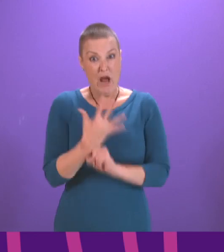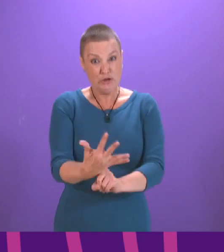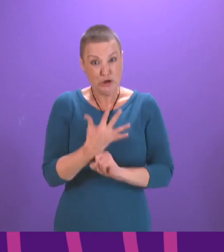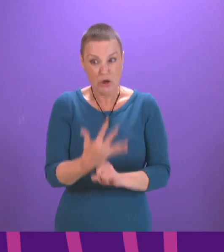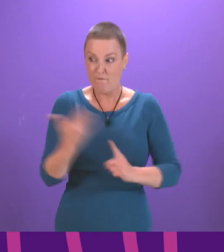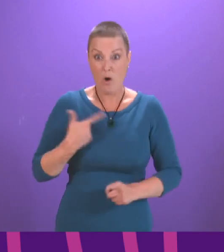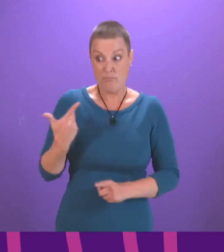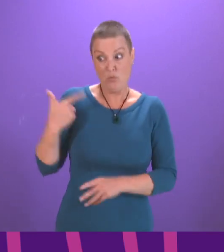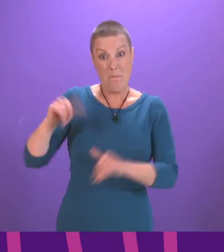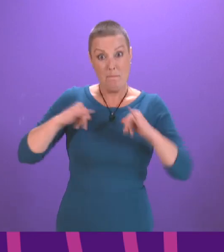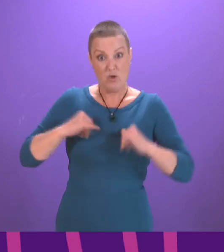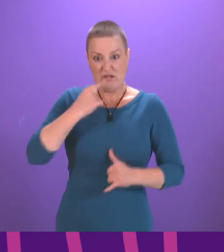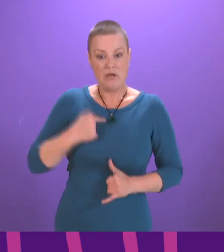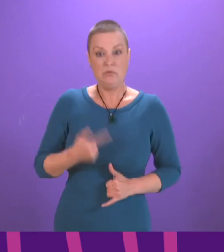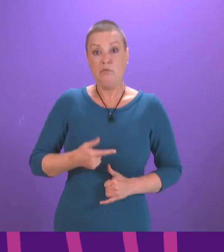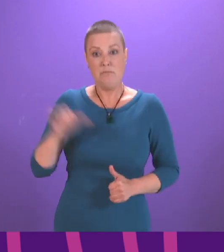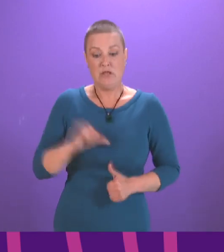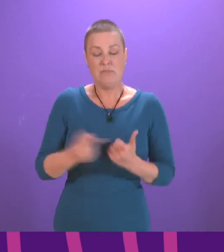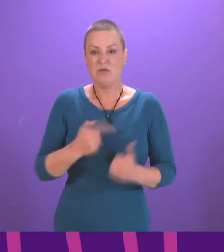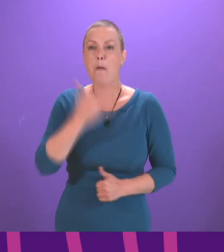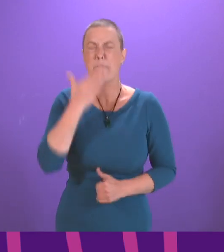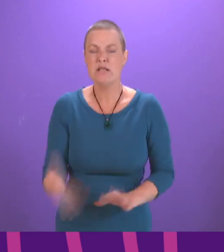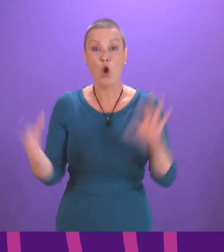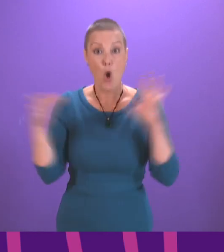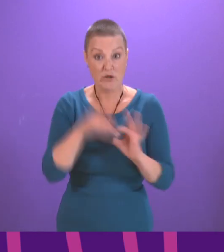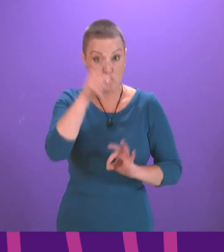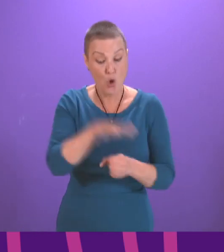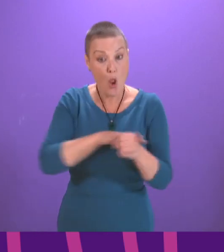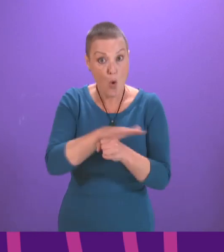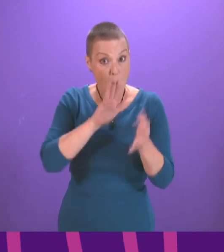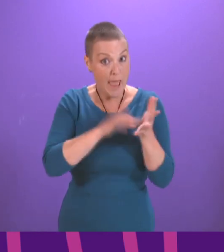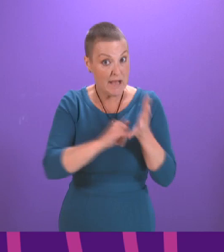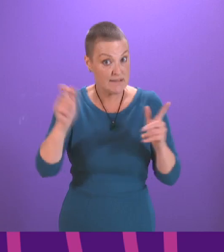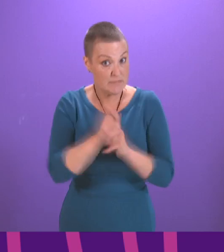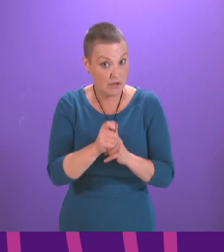employer to act in any of those ways, get in touch with your local MSP or your local